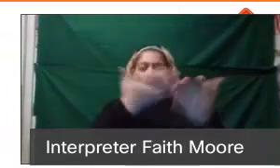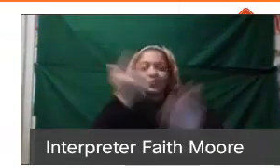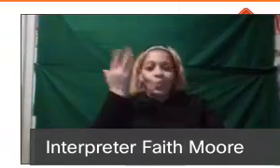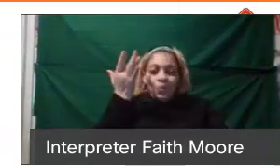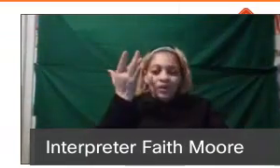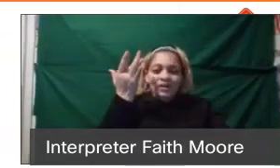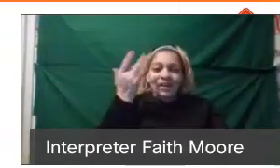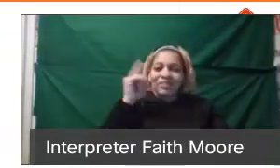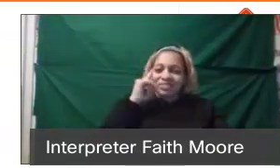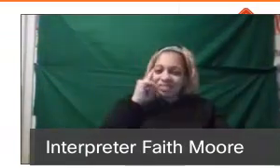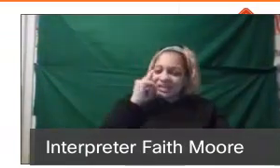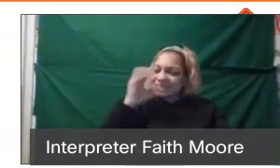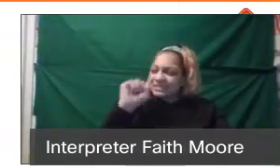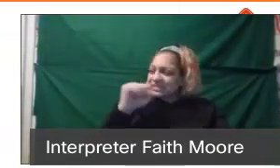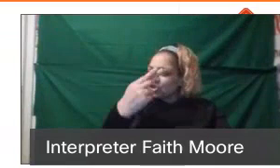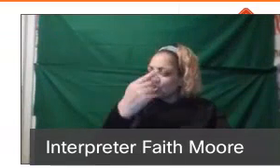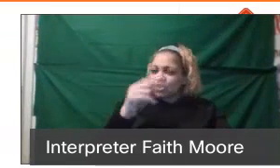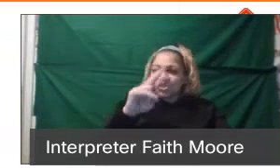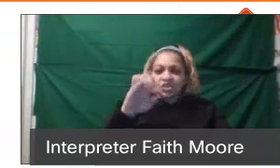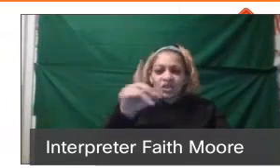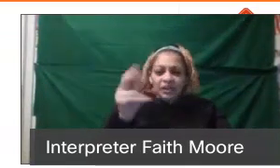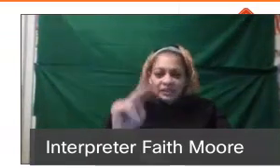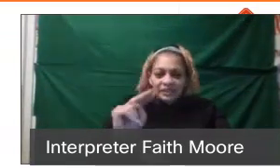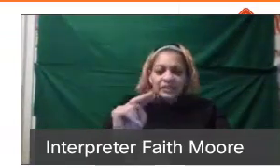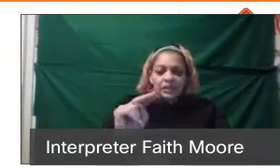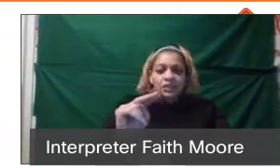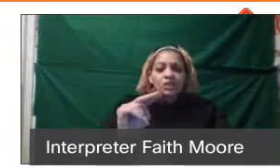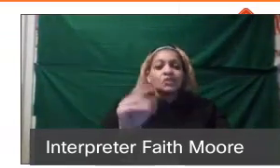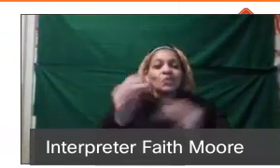And what we've done is take a, take another look at that and we're now proposing to drop that lane.